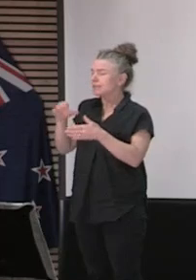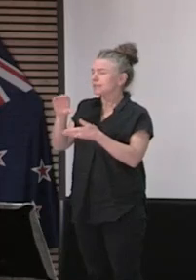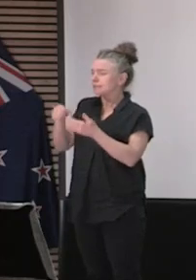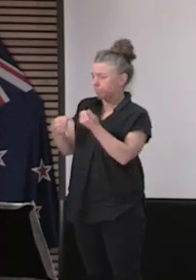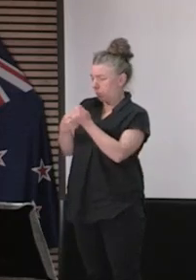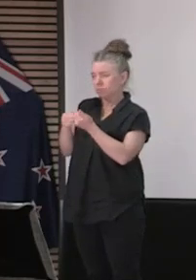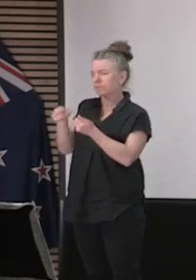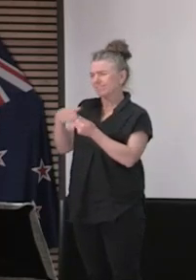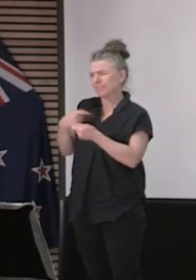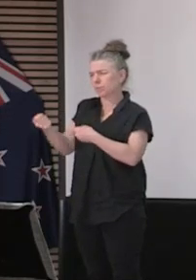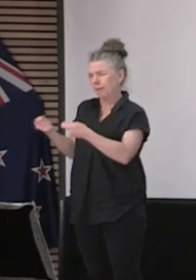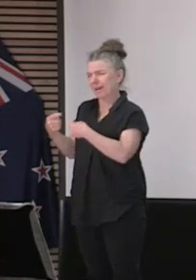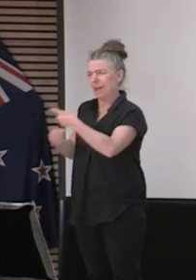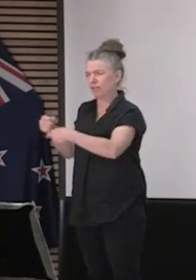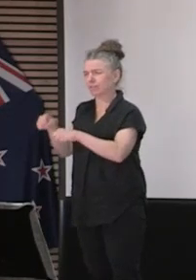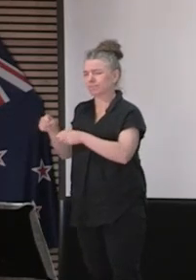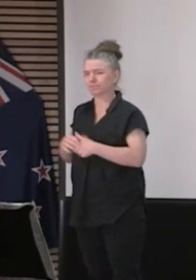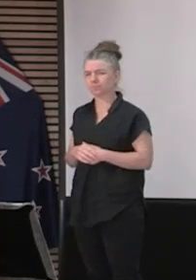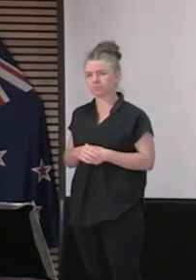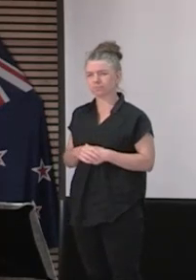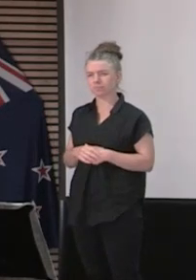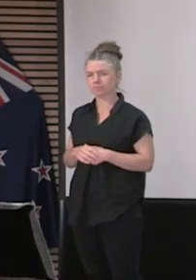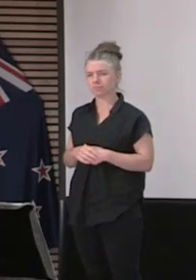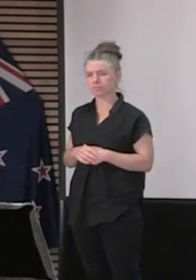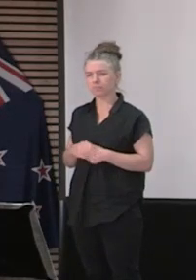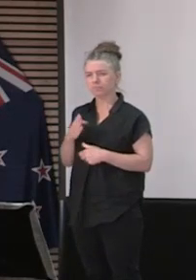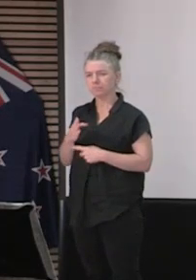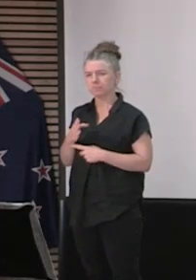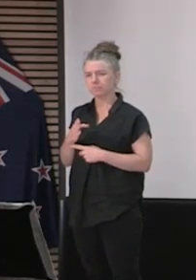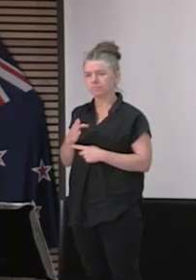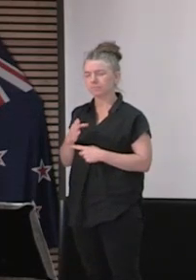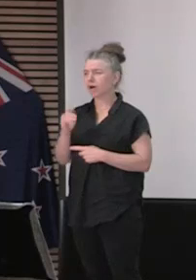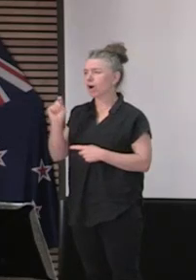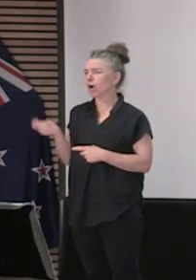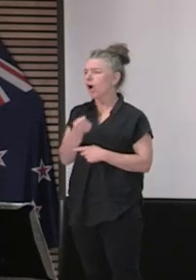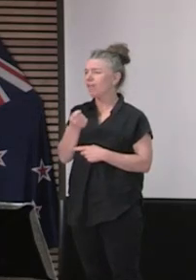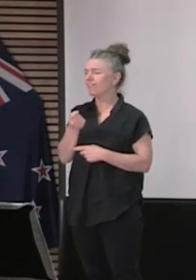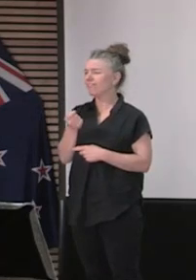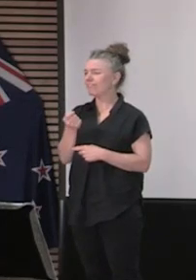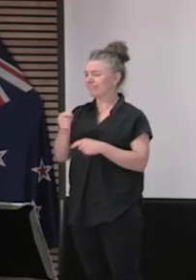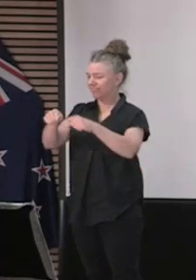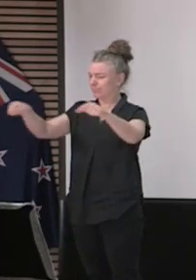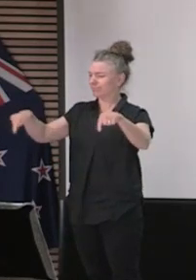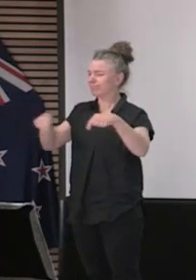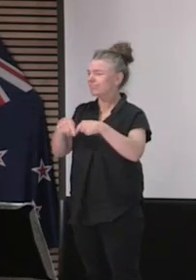Golf courses want anexemption under essentialservices for green maintenancebecause they're worried thatthe results will becatastrophic.